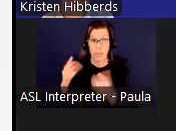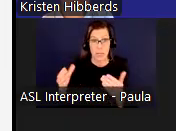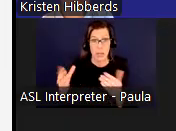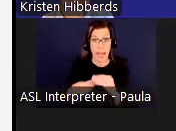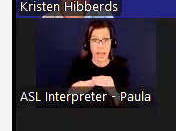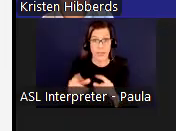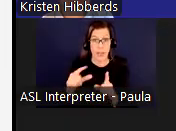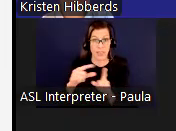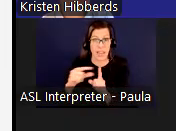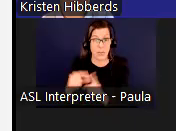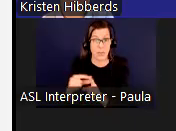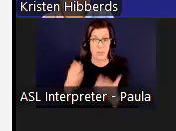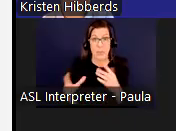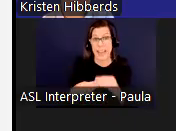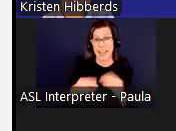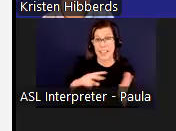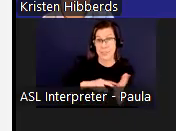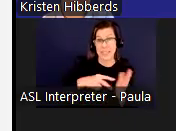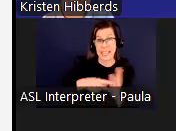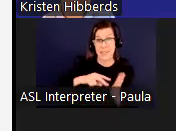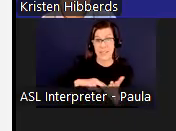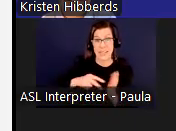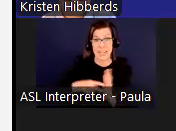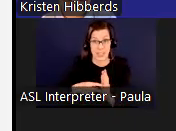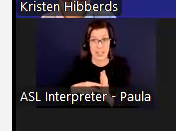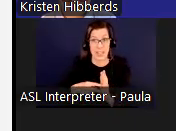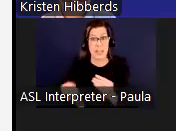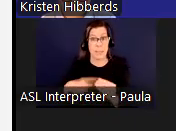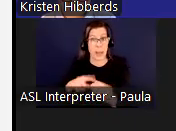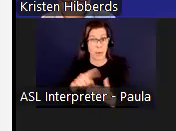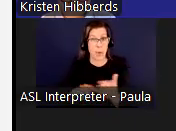then we probably need to add some definitions around what is considered